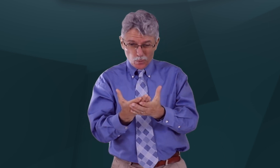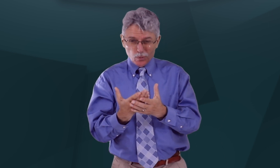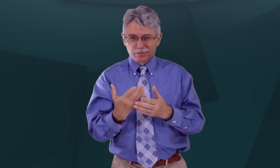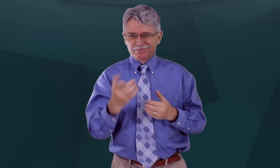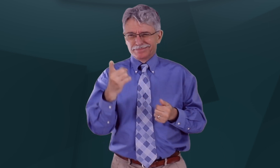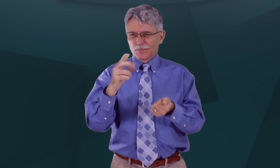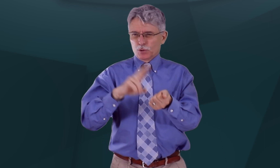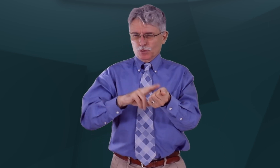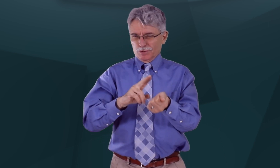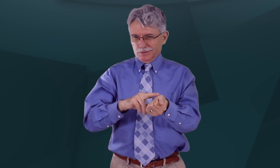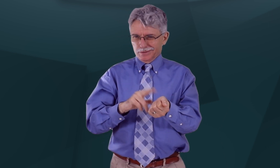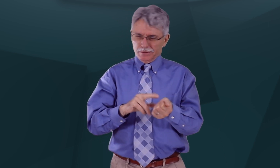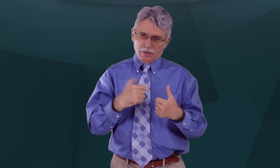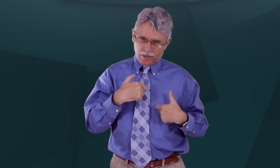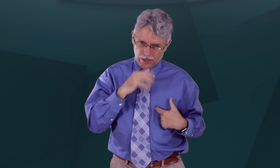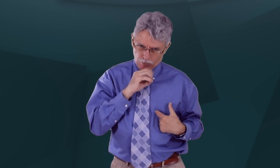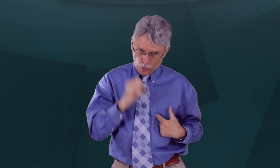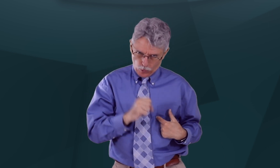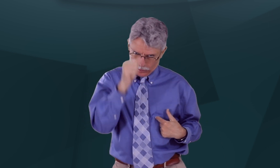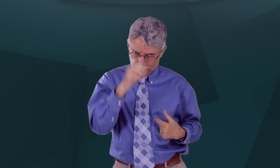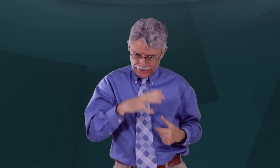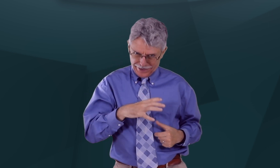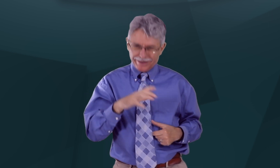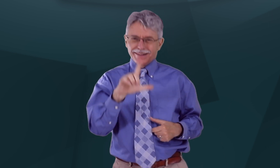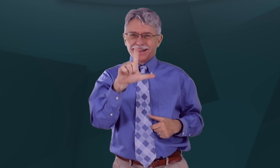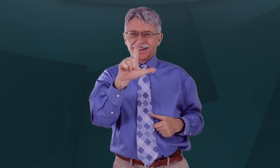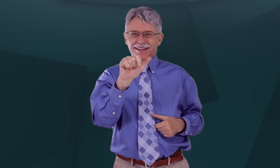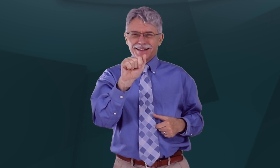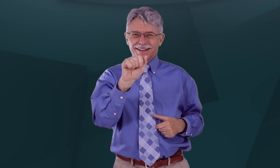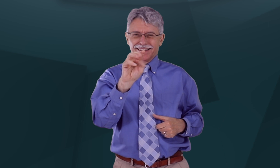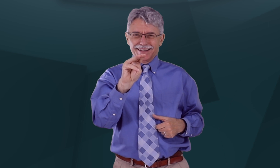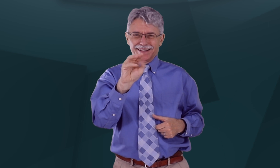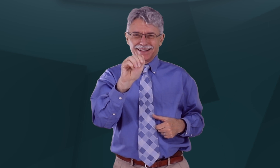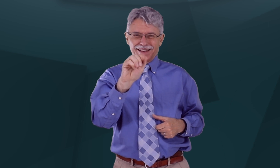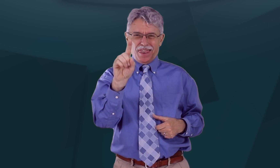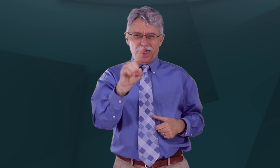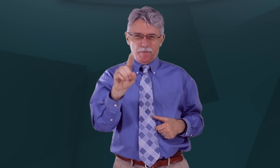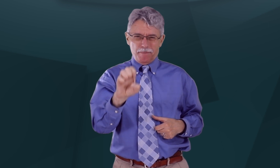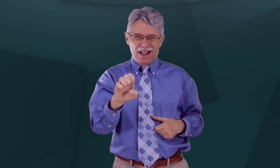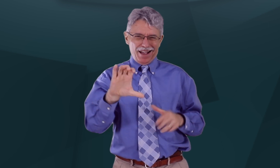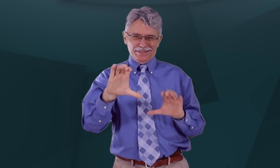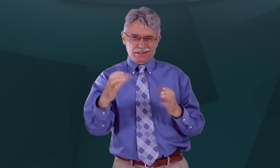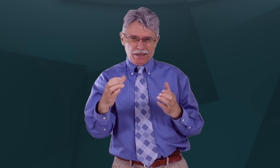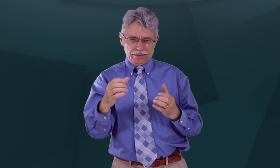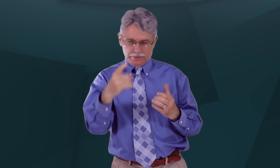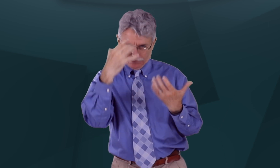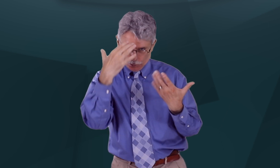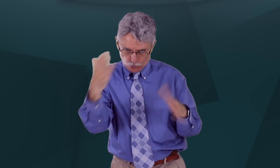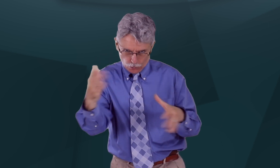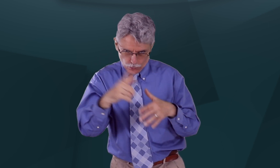You know, the first one, when they were born, I'm old enough to be involved in Lamaze classes.